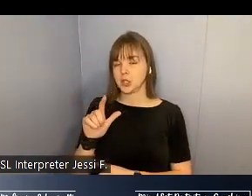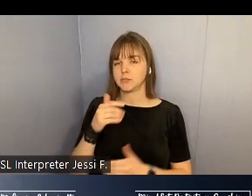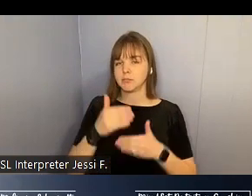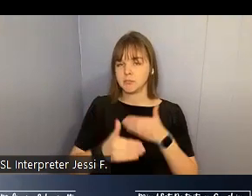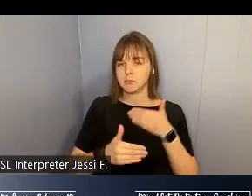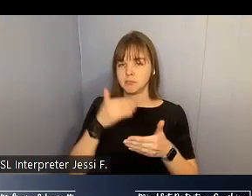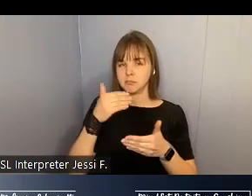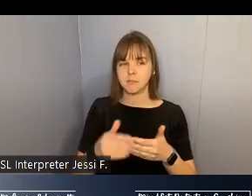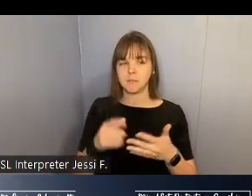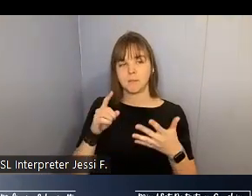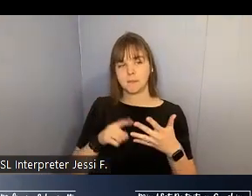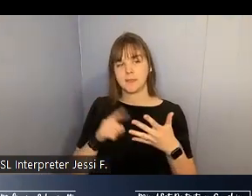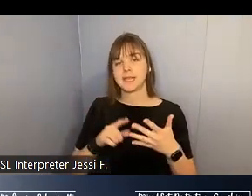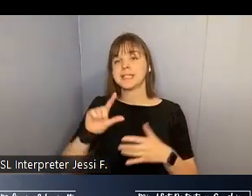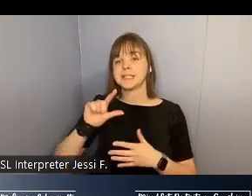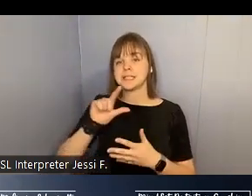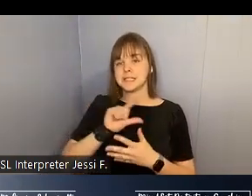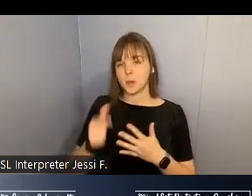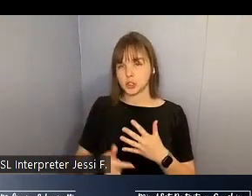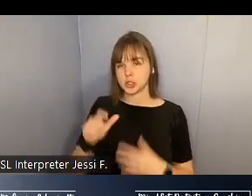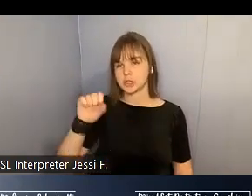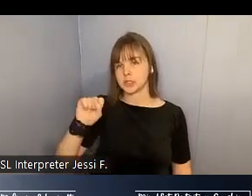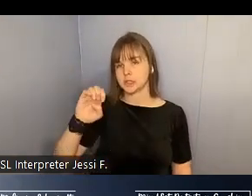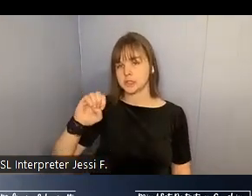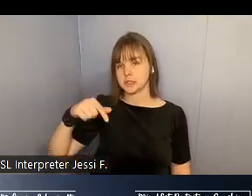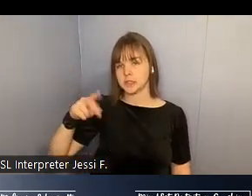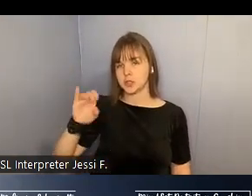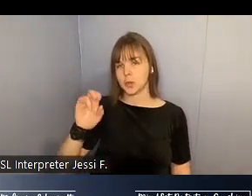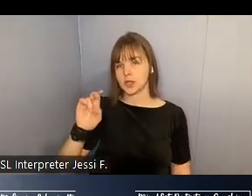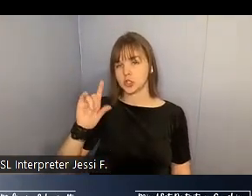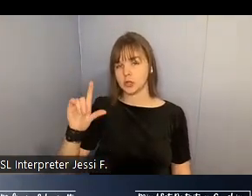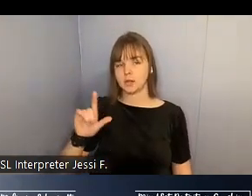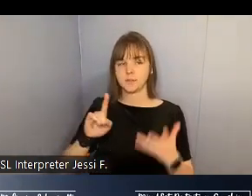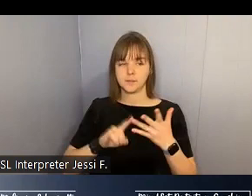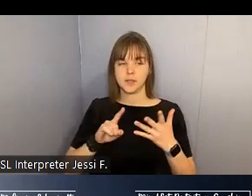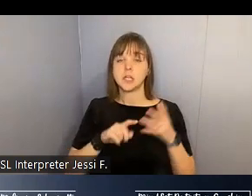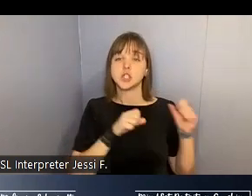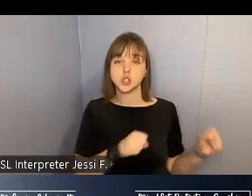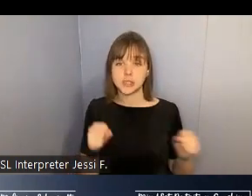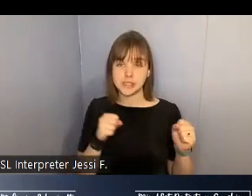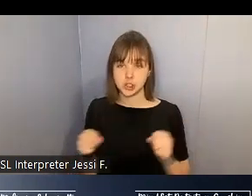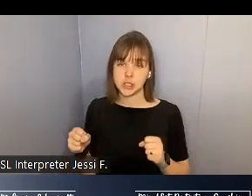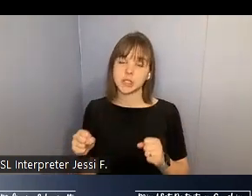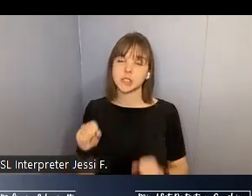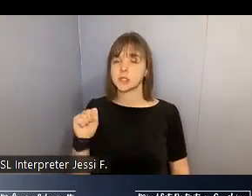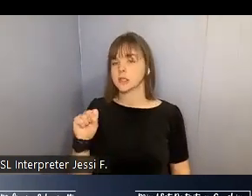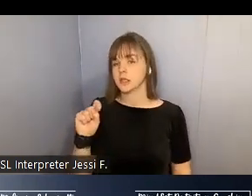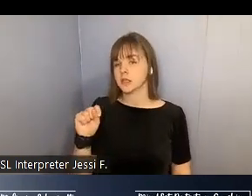It has to be sequential. You're doing the right things at the right time in the right order. Strategic-- so again, we're focusing on one thing that moves the needle.